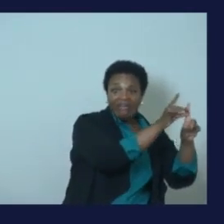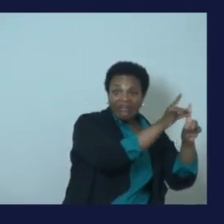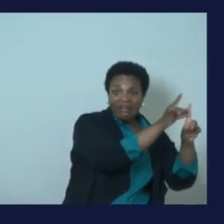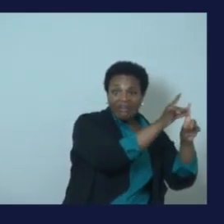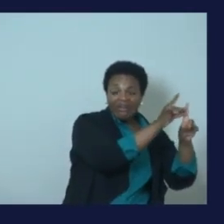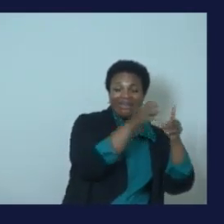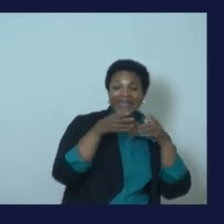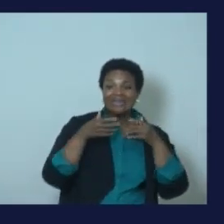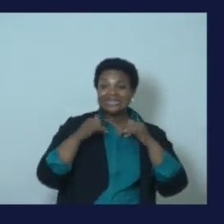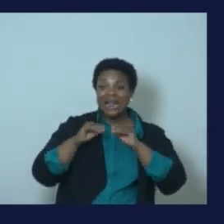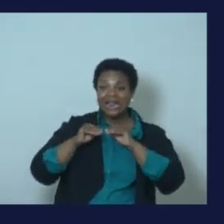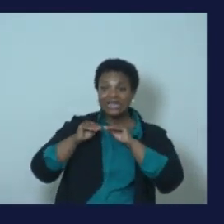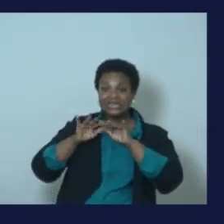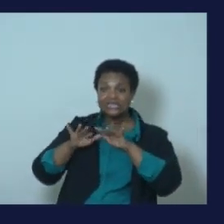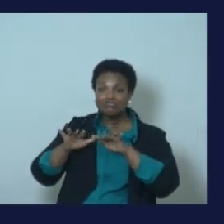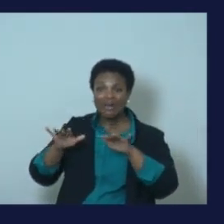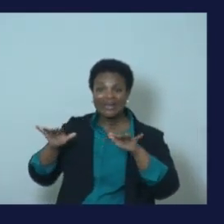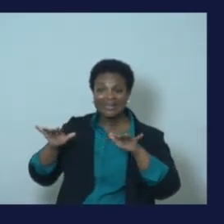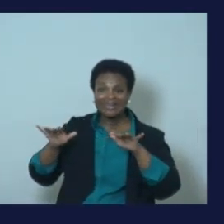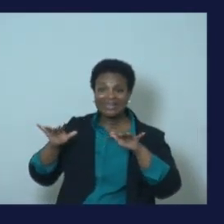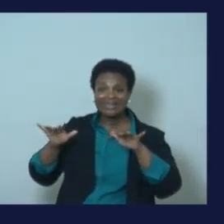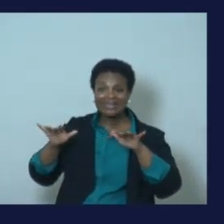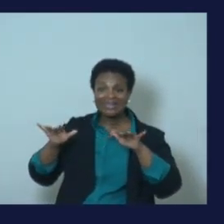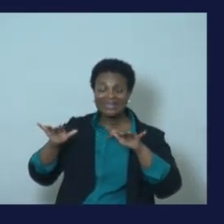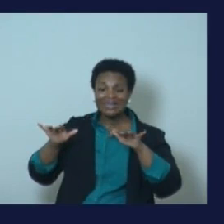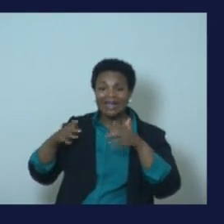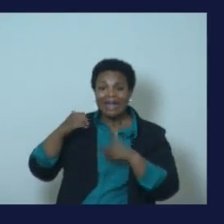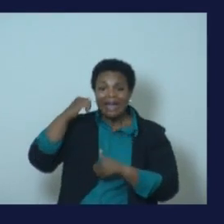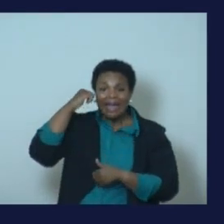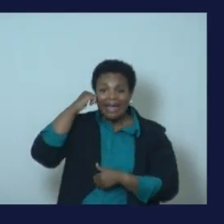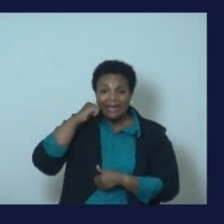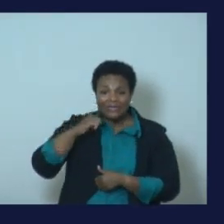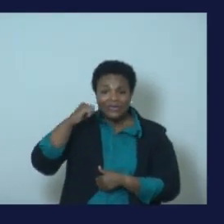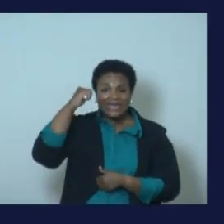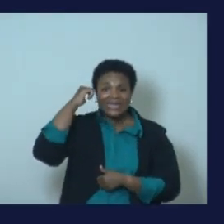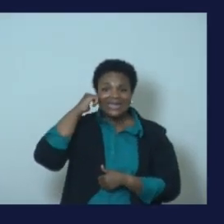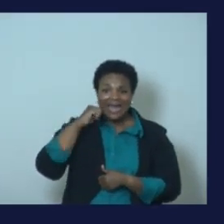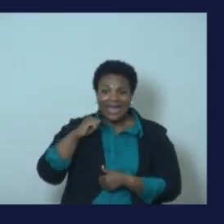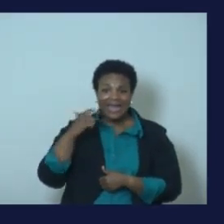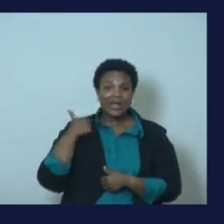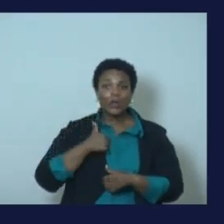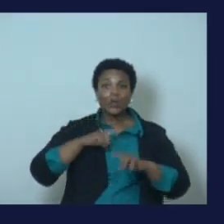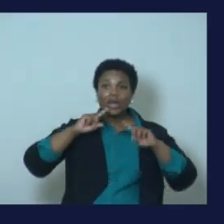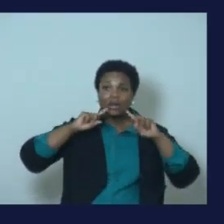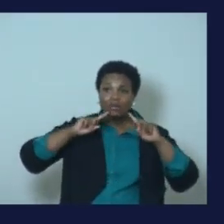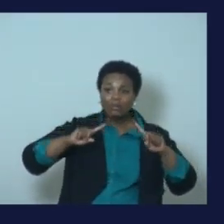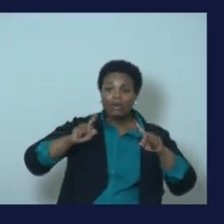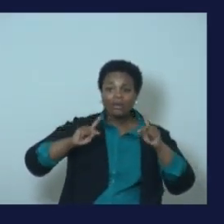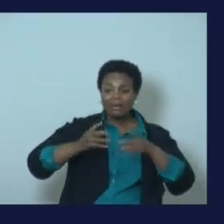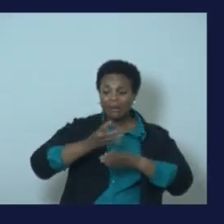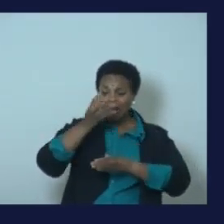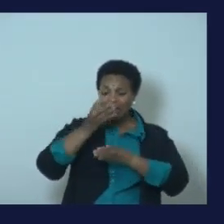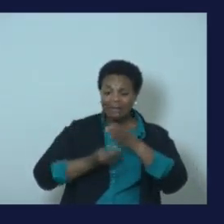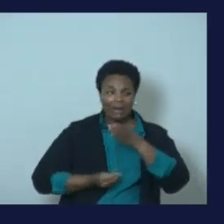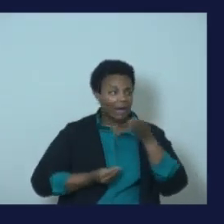THAT. WE ARE VERY CONCERNED ABOUT CONTINUING SPREAD ABOUT MANAGING THAT PRODUCTIVELY IN THE NUMBER OF DEATHS.